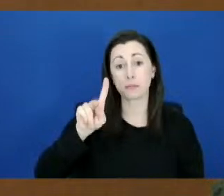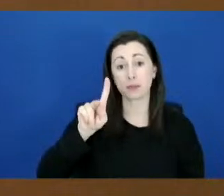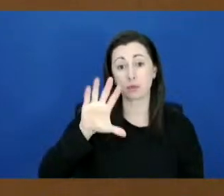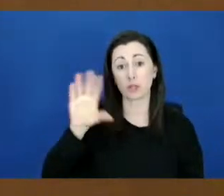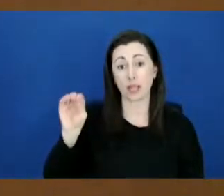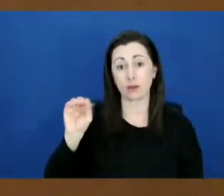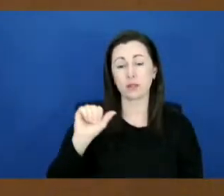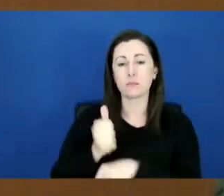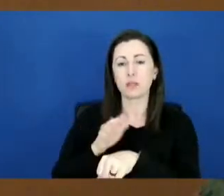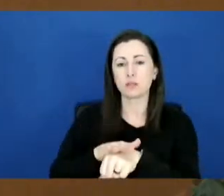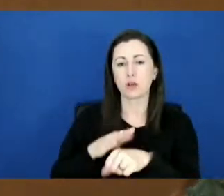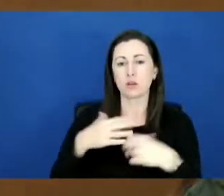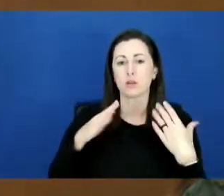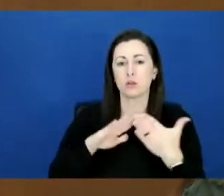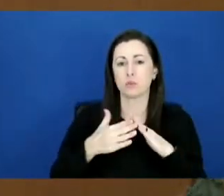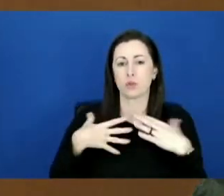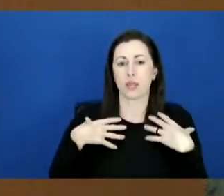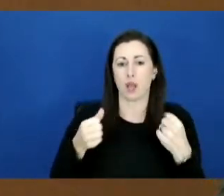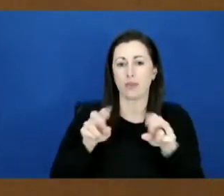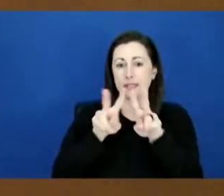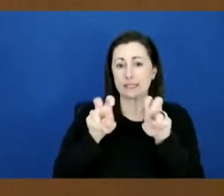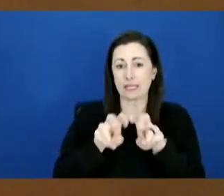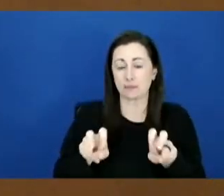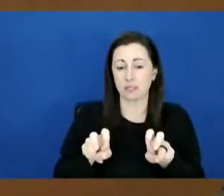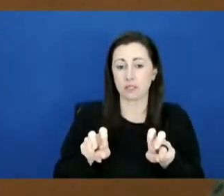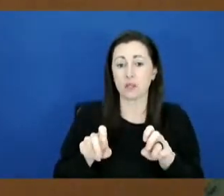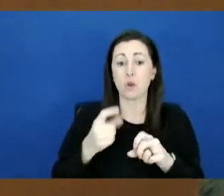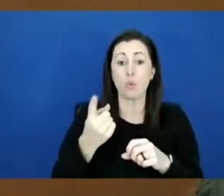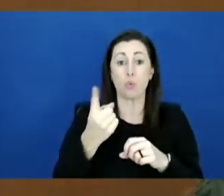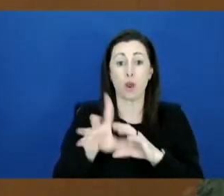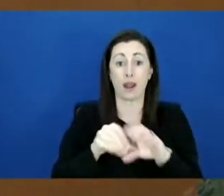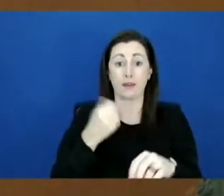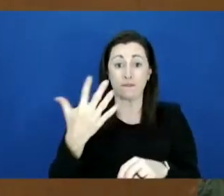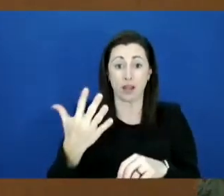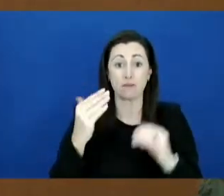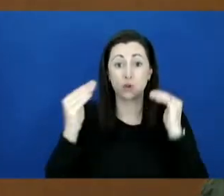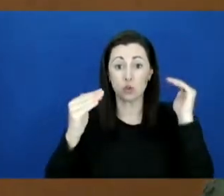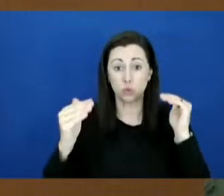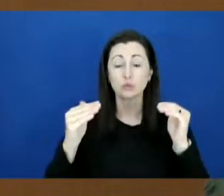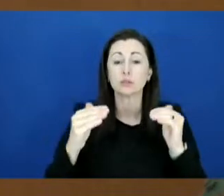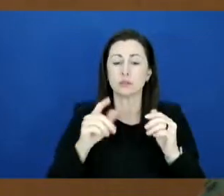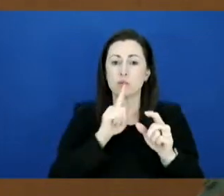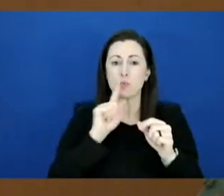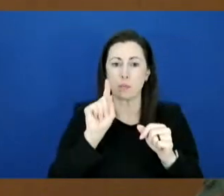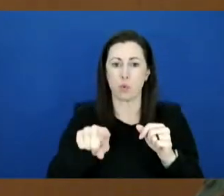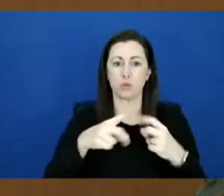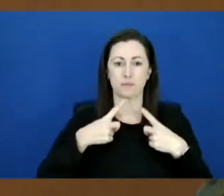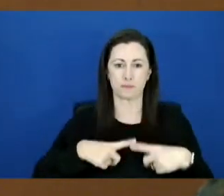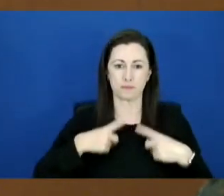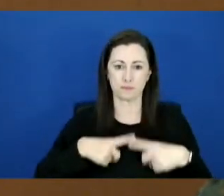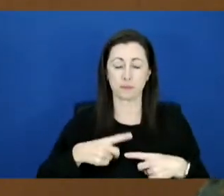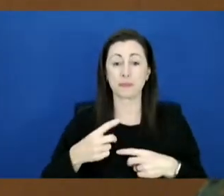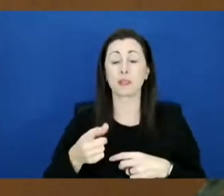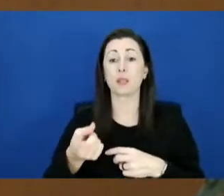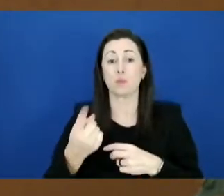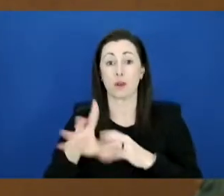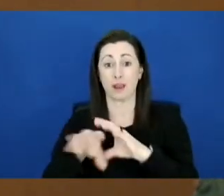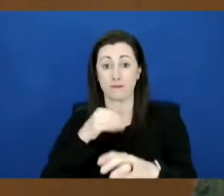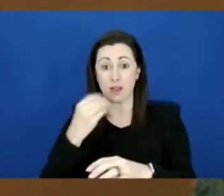AND THE MECKLENBURG COUNTY ACCORDING TO THE MOST RECENT COMMUNITY HEALTH ASSESSMENT, ONE